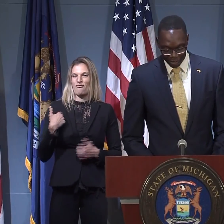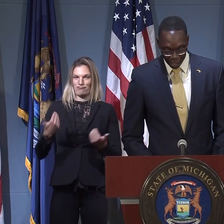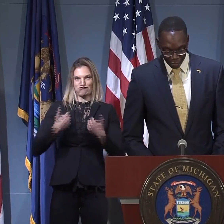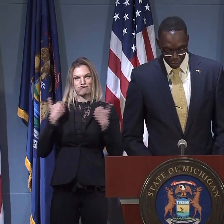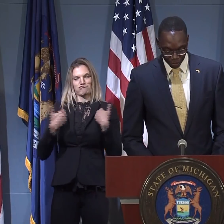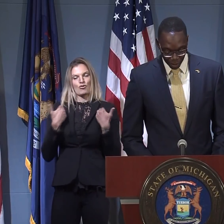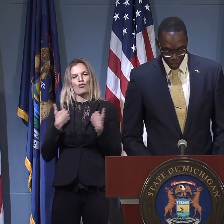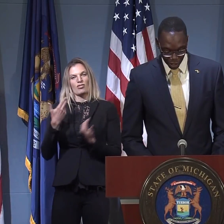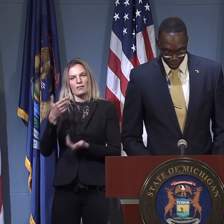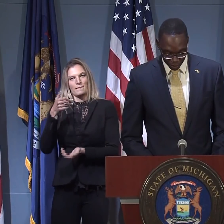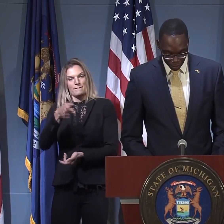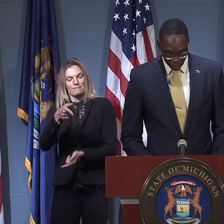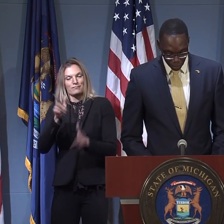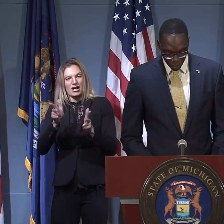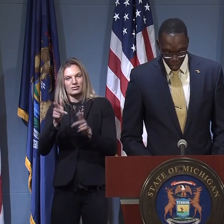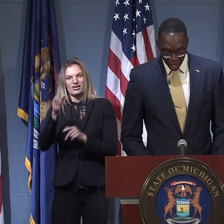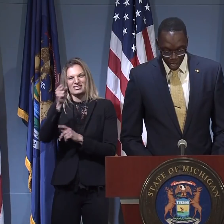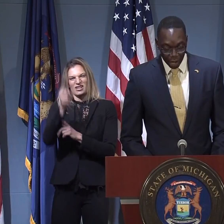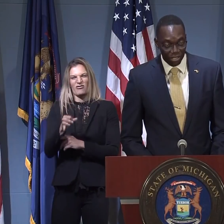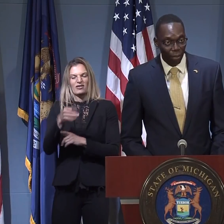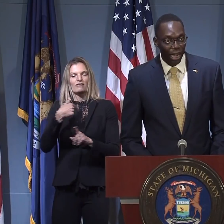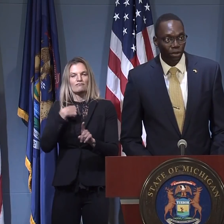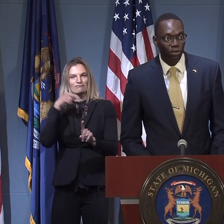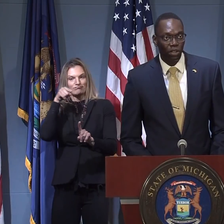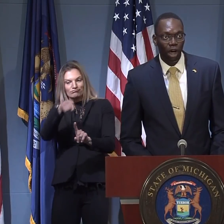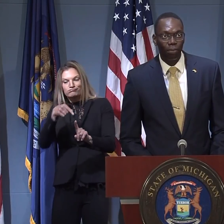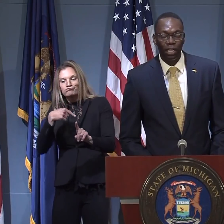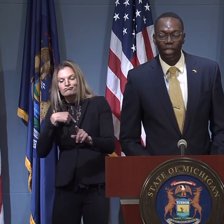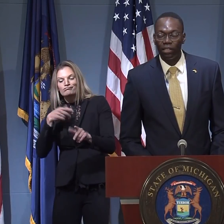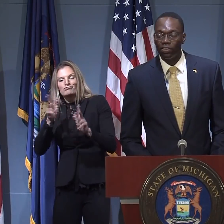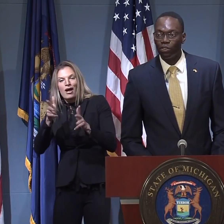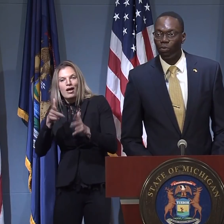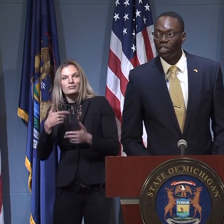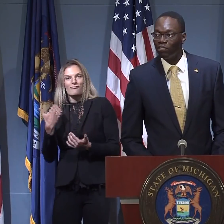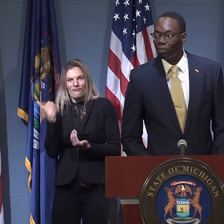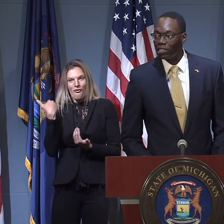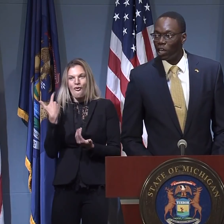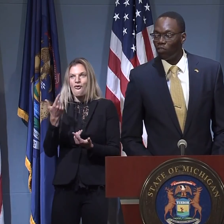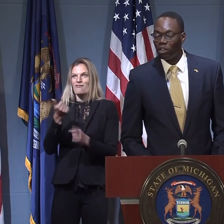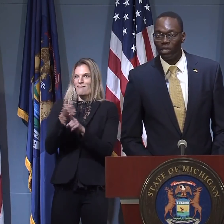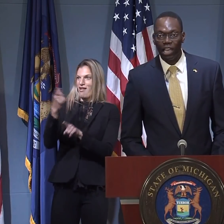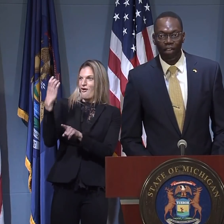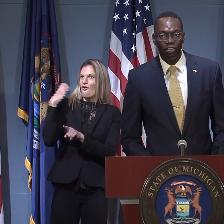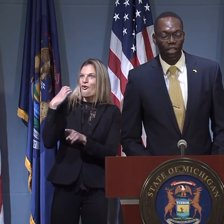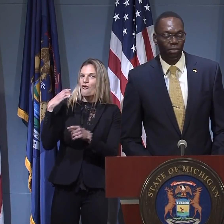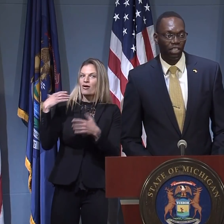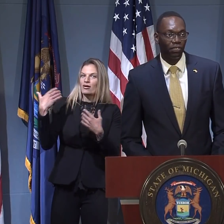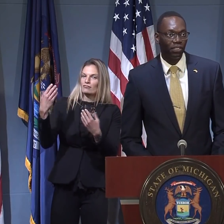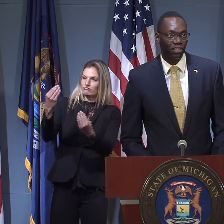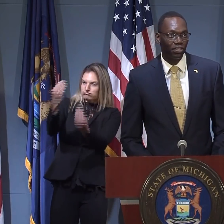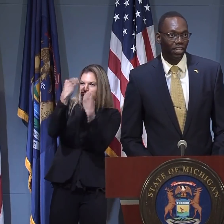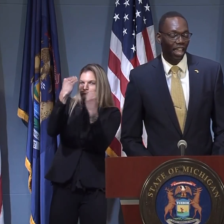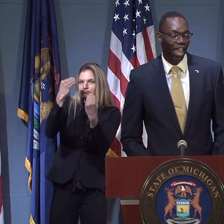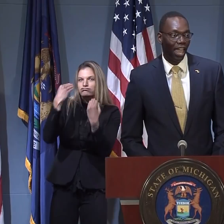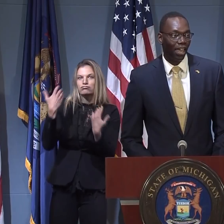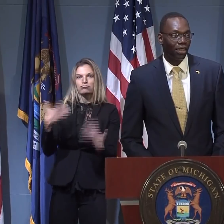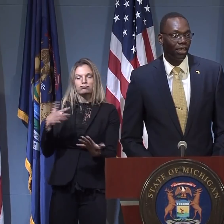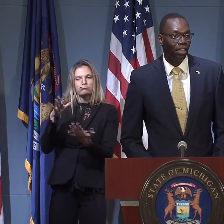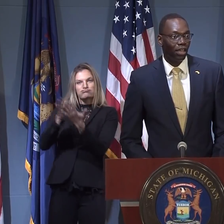COACHES, A MAN NAMED MARTIN,WHO I FIRST MET AS SEVEN GRADE WHEN I WAS PLAYING YOUTH BASKETBALL IN SOUTHFIELD, MICHIGAN.